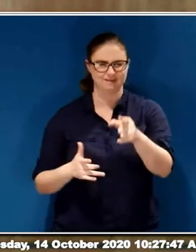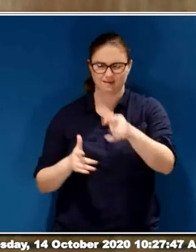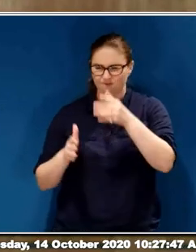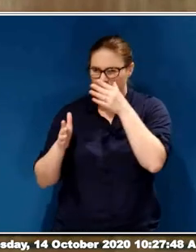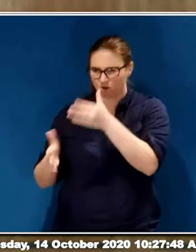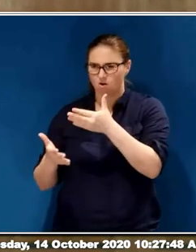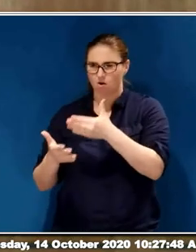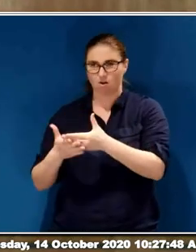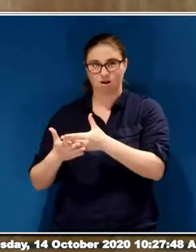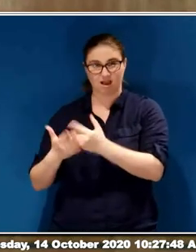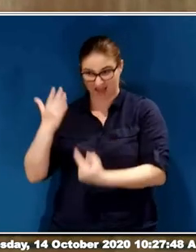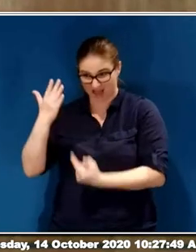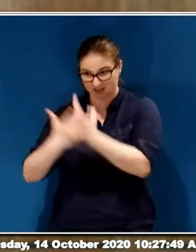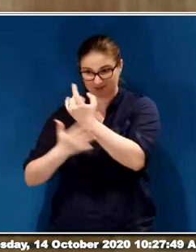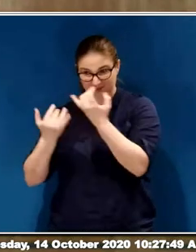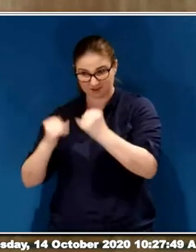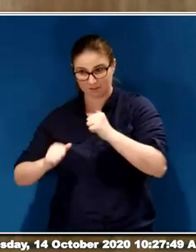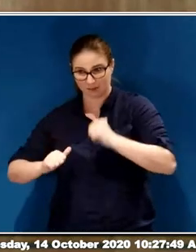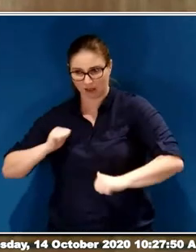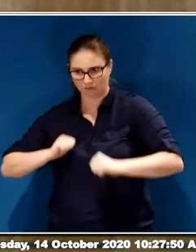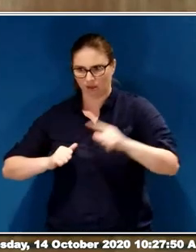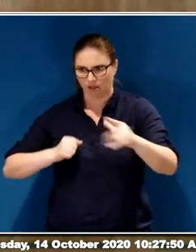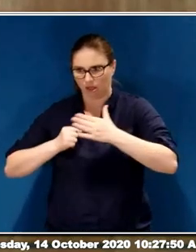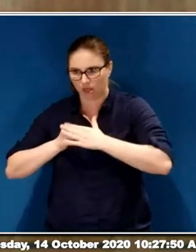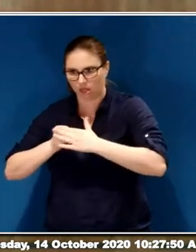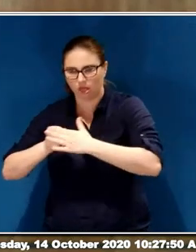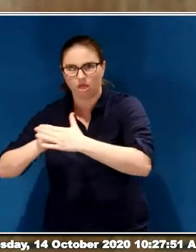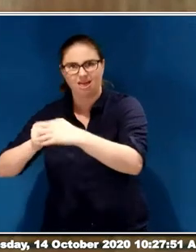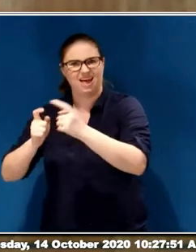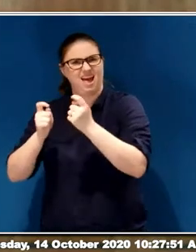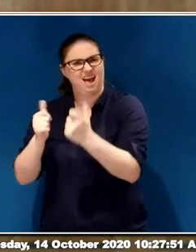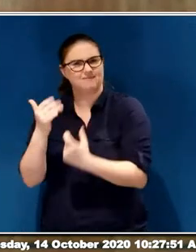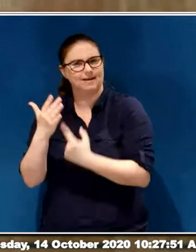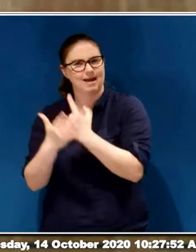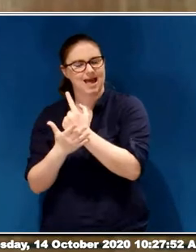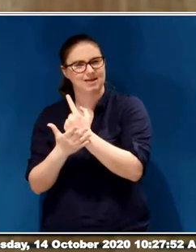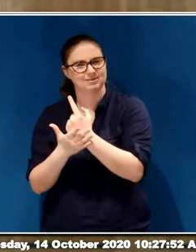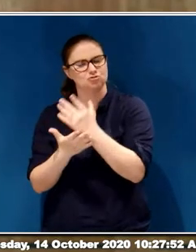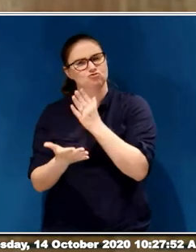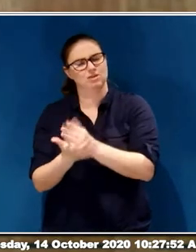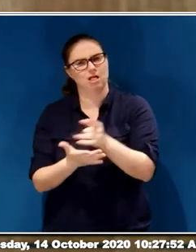making adjustments to support Kobe to experience success.